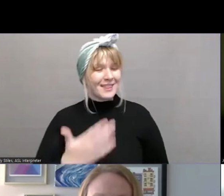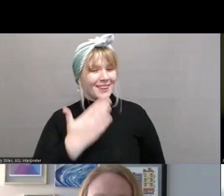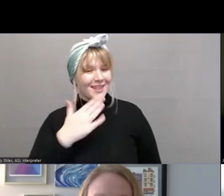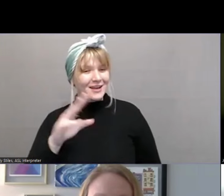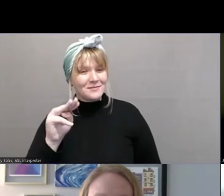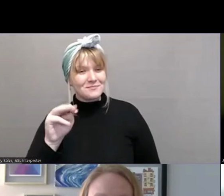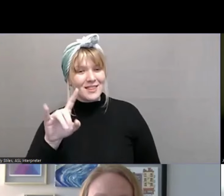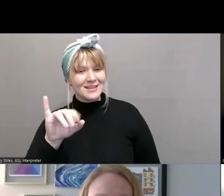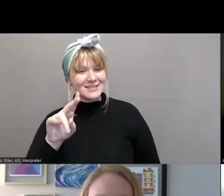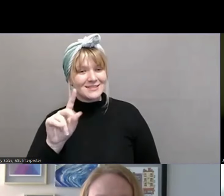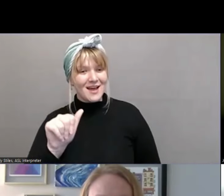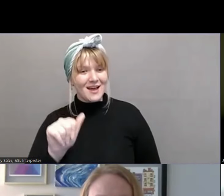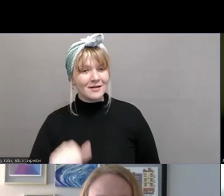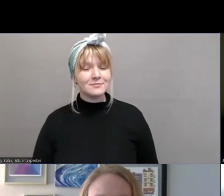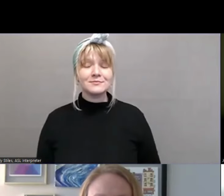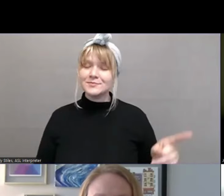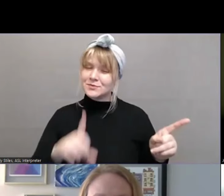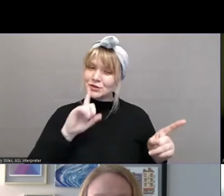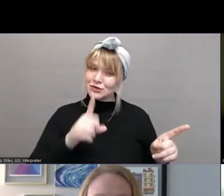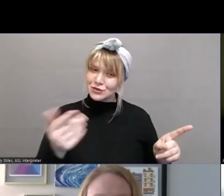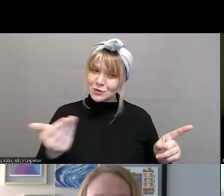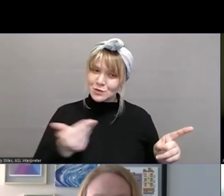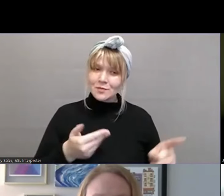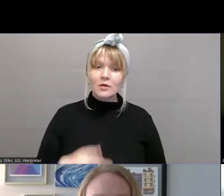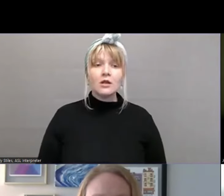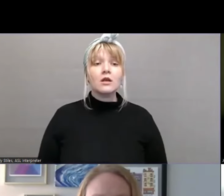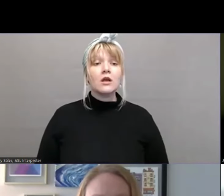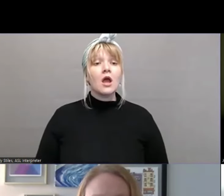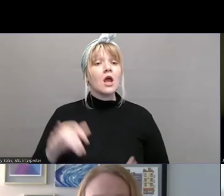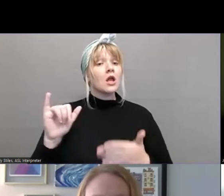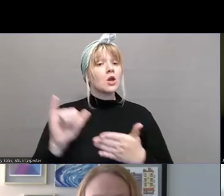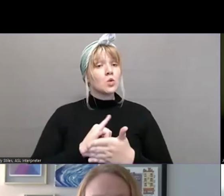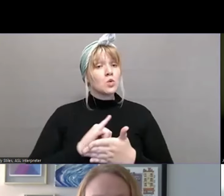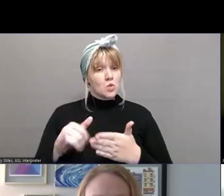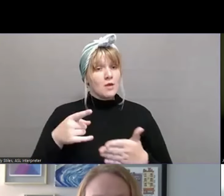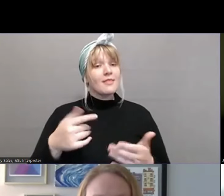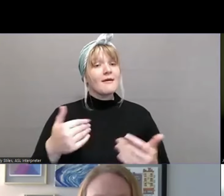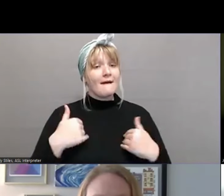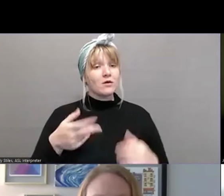ERICA McFADDEN: Thanks, Melinda. You're welcome. In New York there are two low-interest loan programs that are very underutilized.